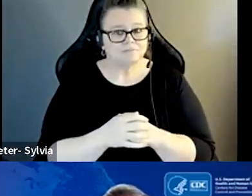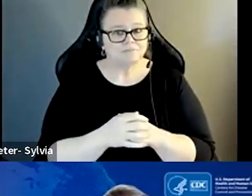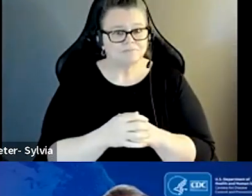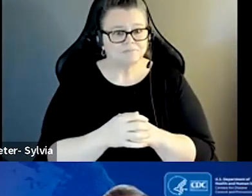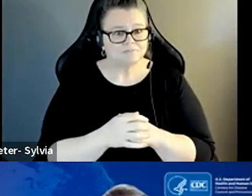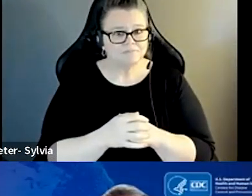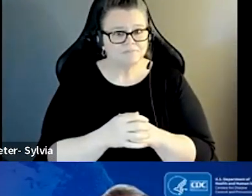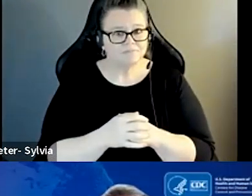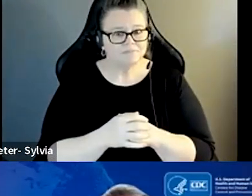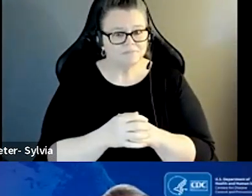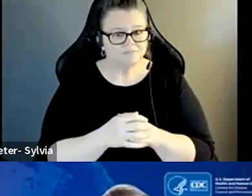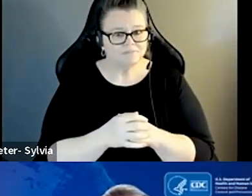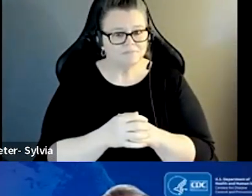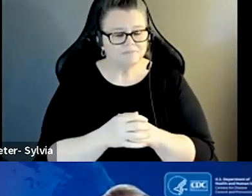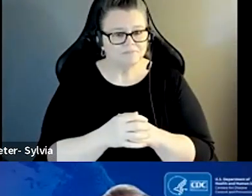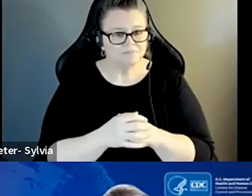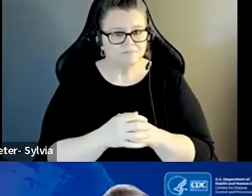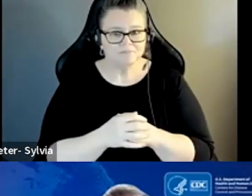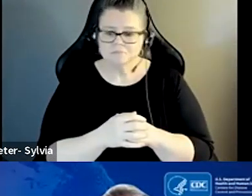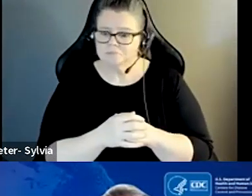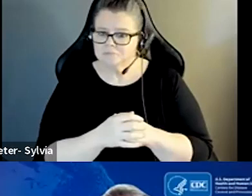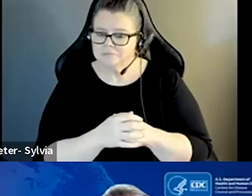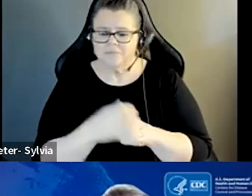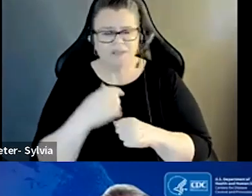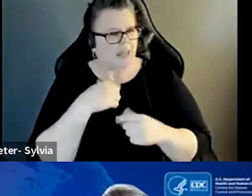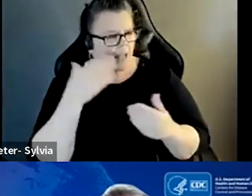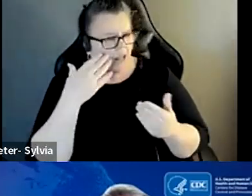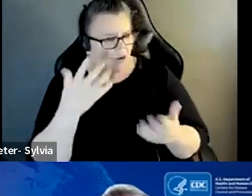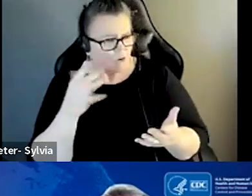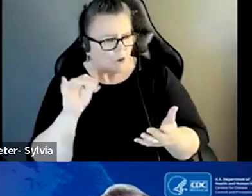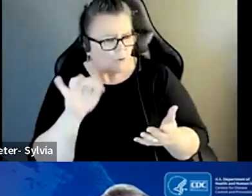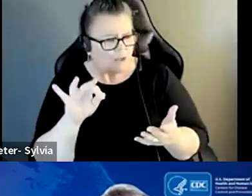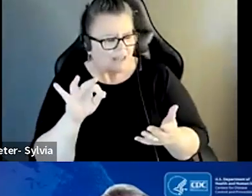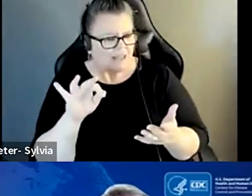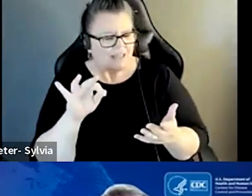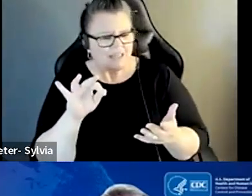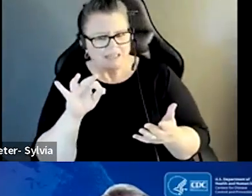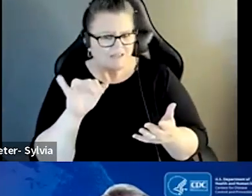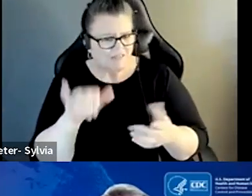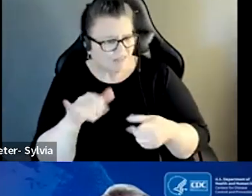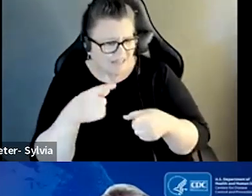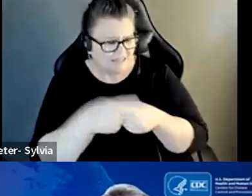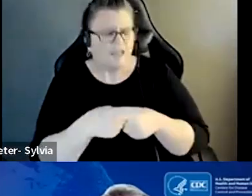I'm not sure whether this counts, but I'll say it anyway. I do some consultancy for Sachs Policy Group based